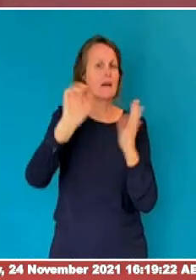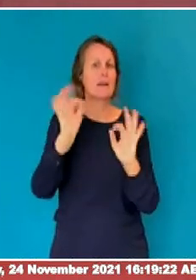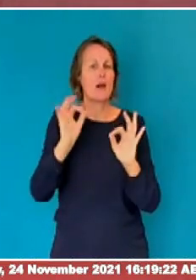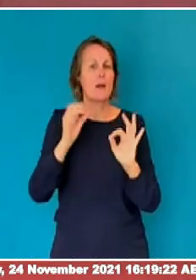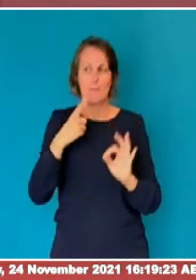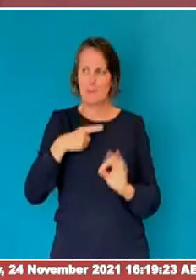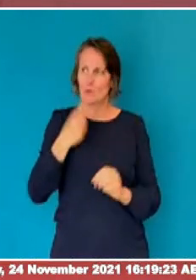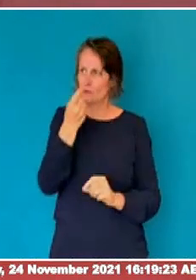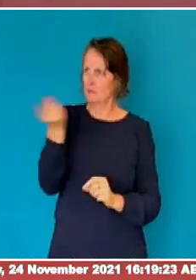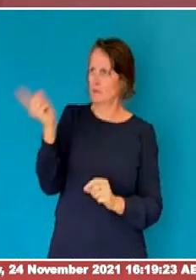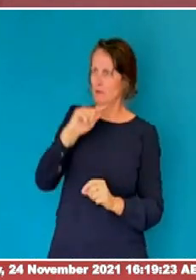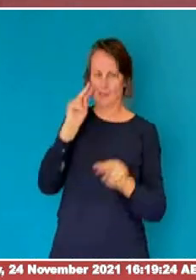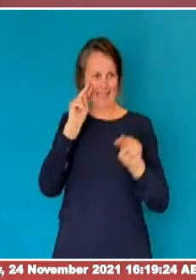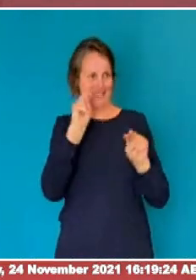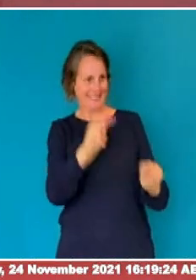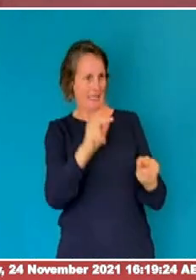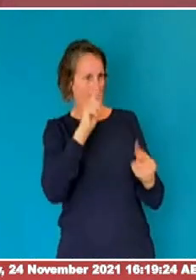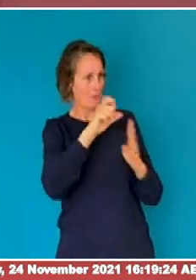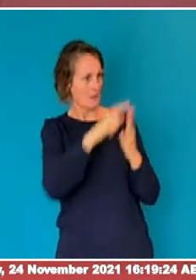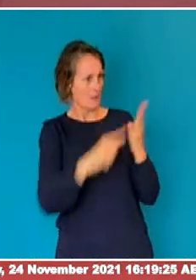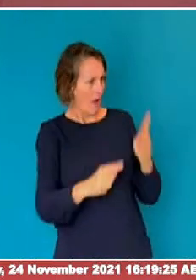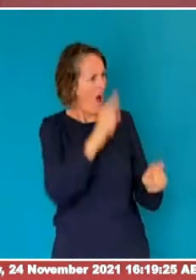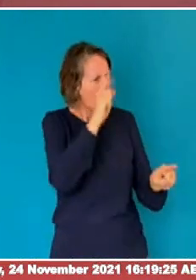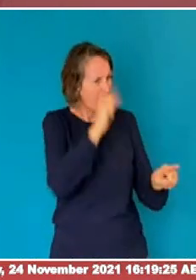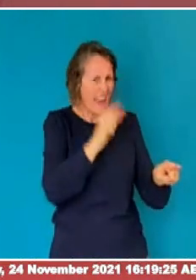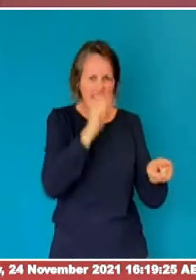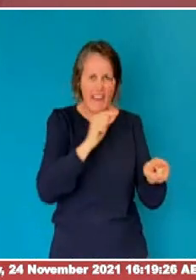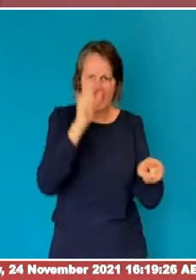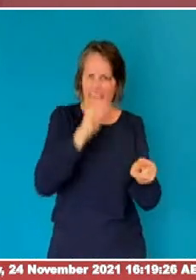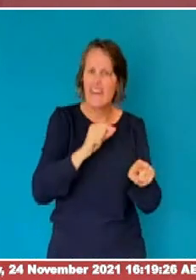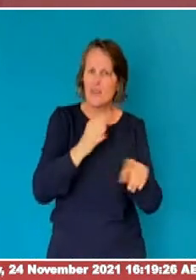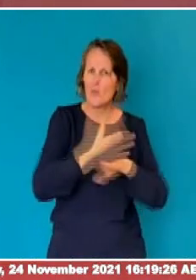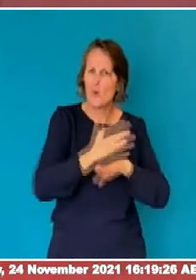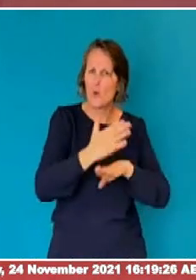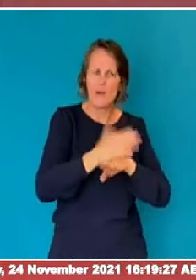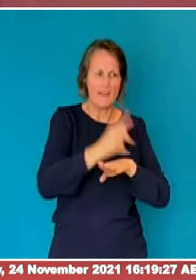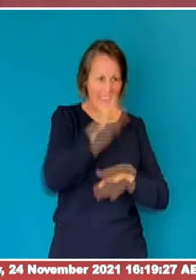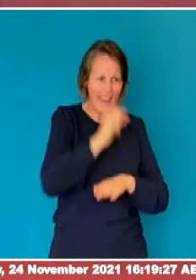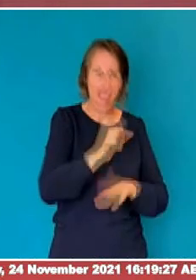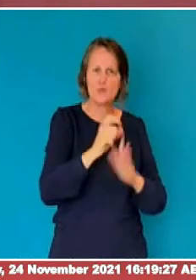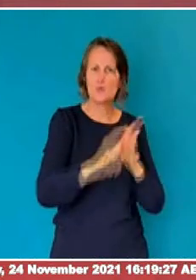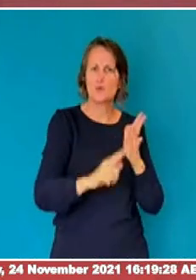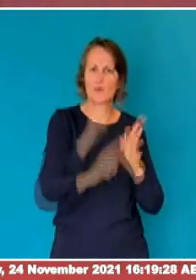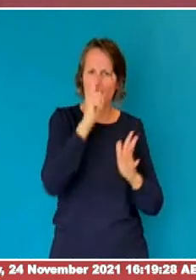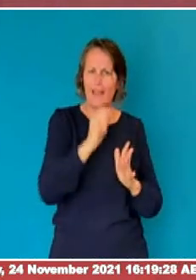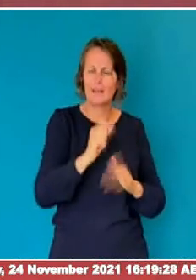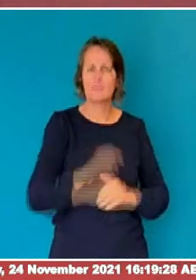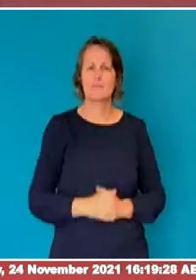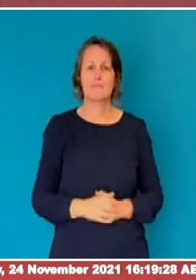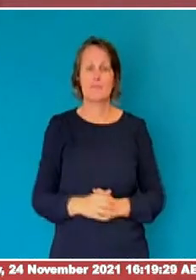And I think we are on that journey and the decision that was made this year to move away